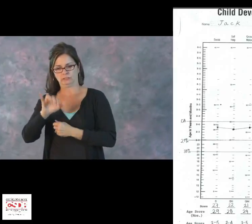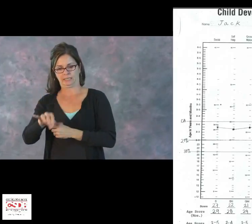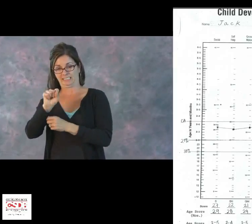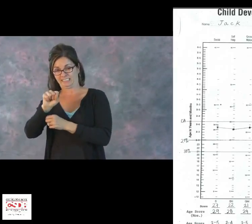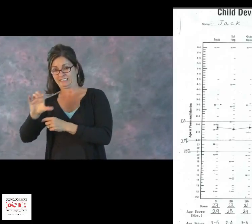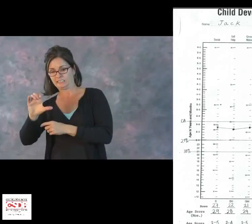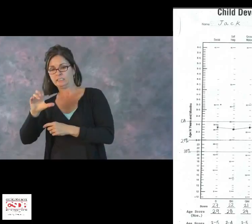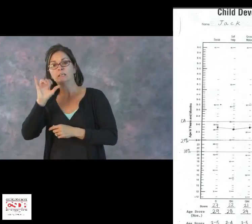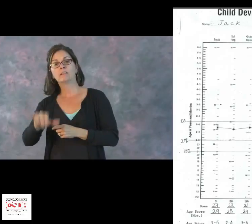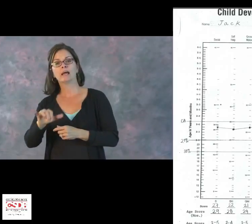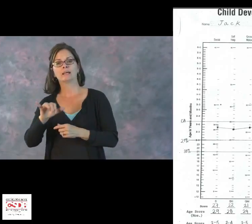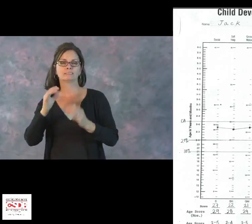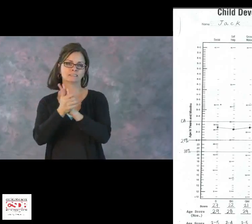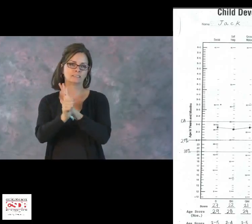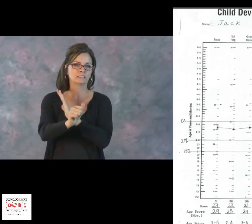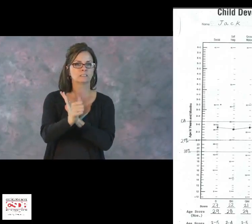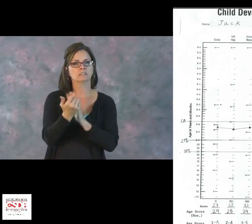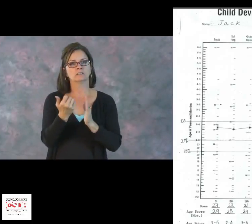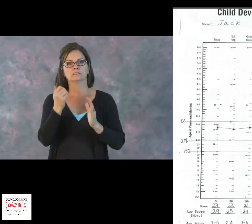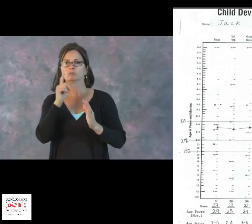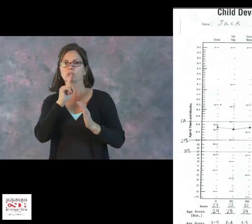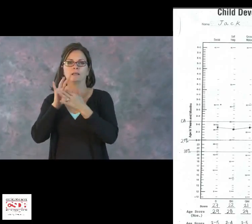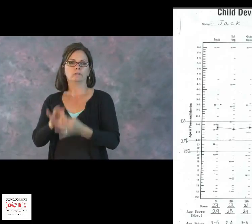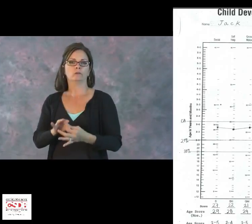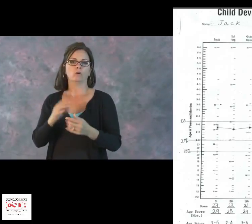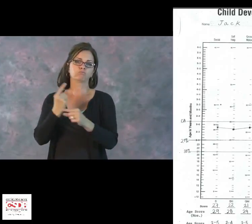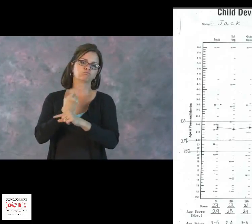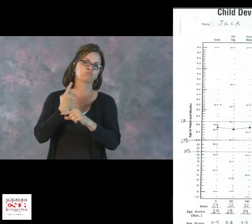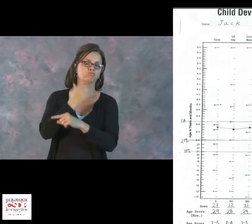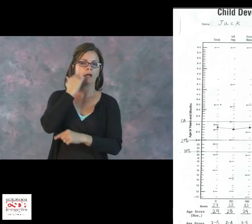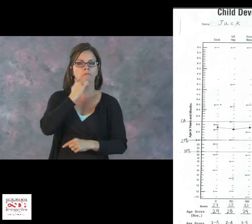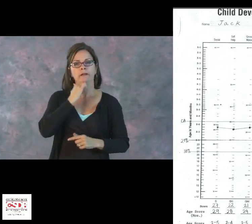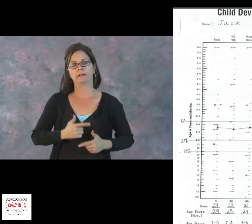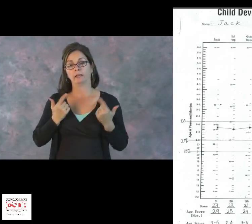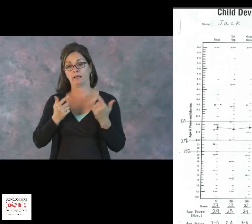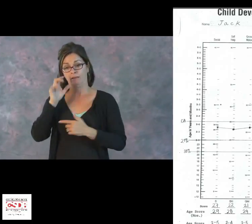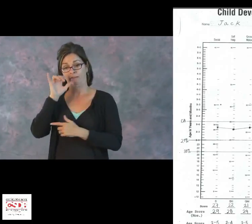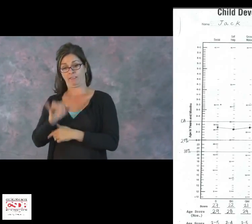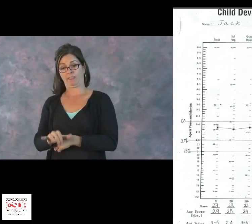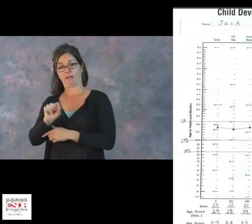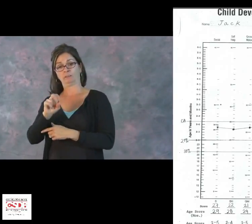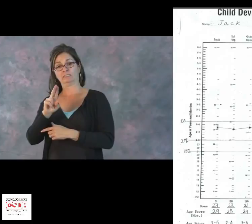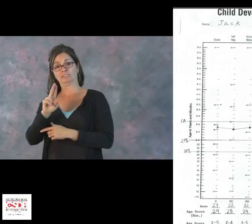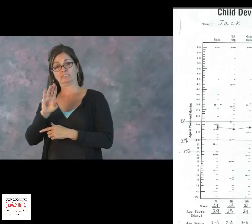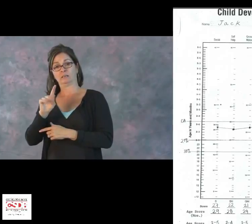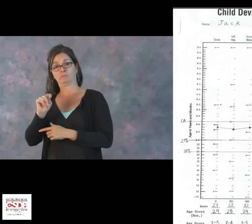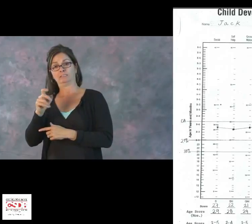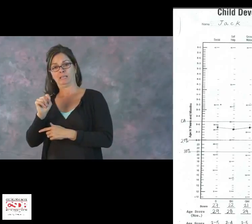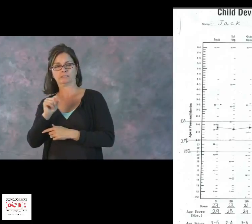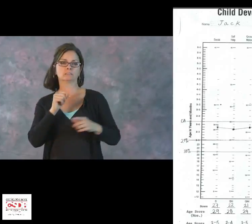These are skills, more or less, of everyday life. This was a subtest that was on the older version of the Minnesota and